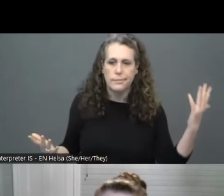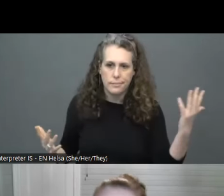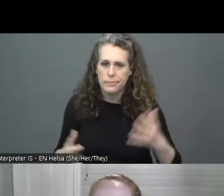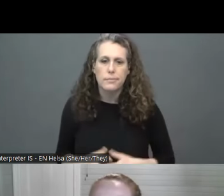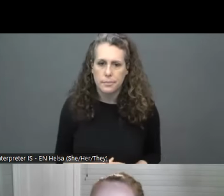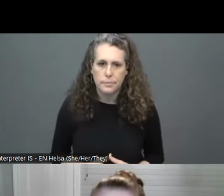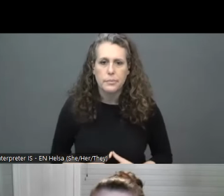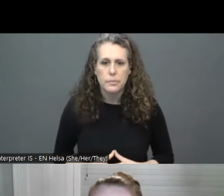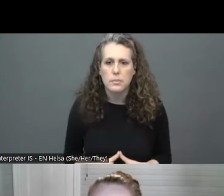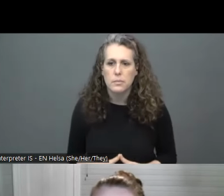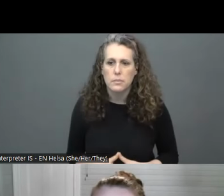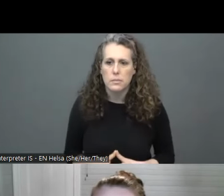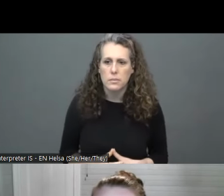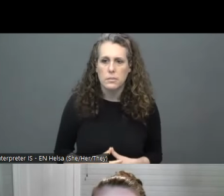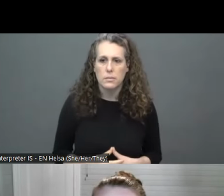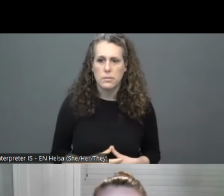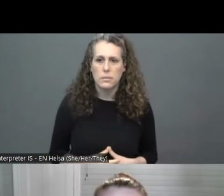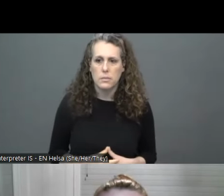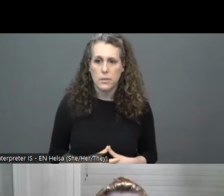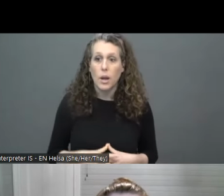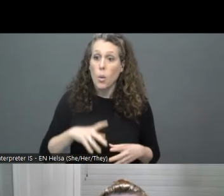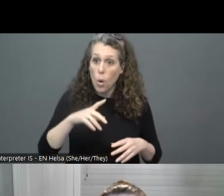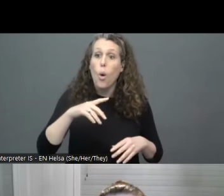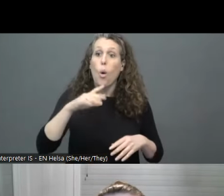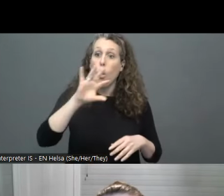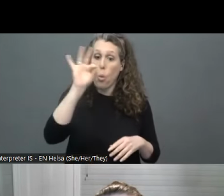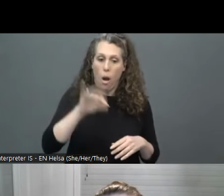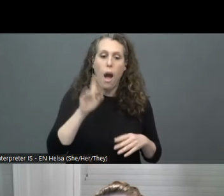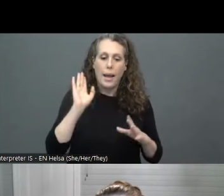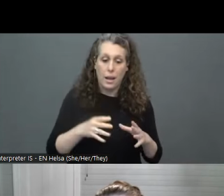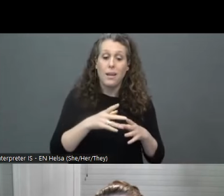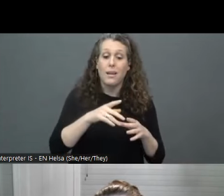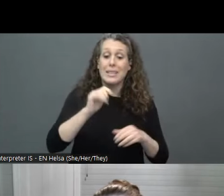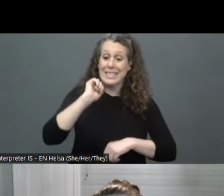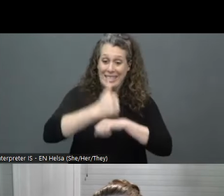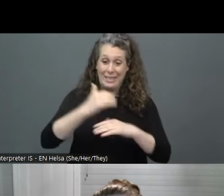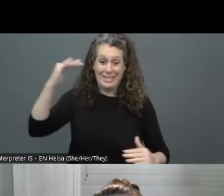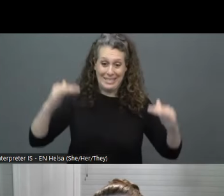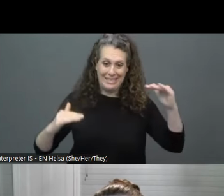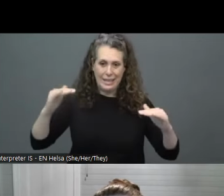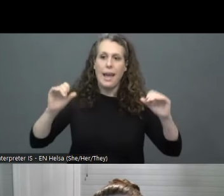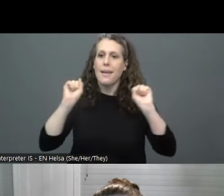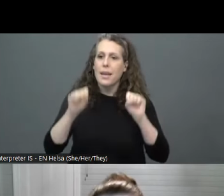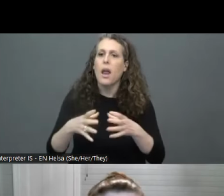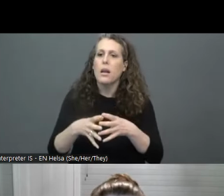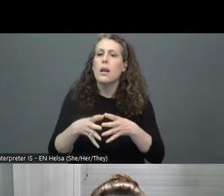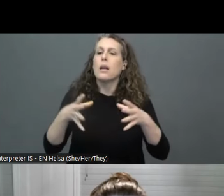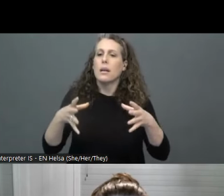then feeds into more demand as we move forward. The last key message that they really I think came